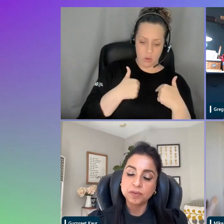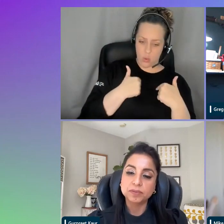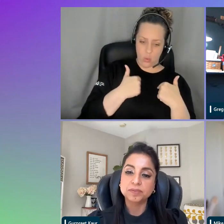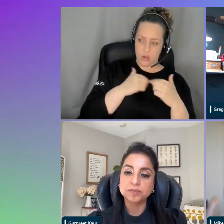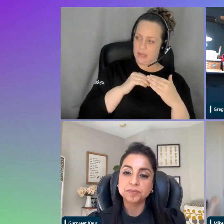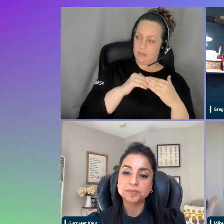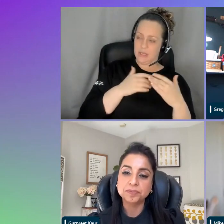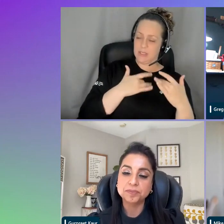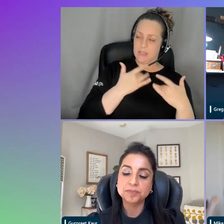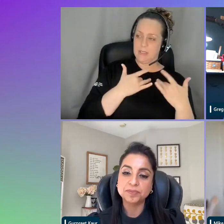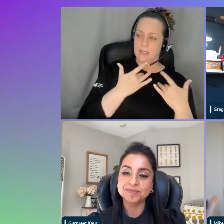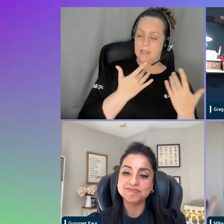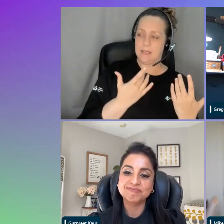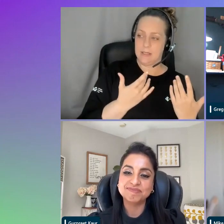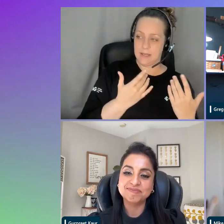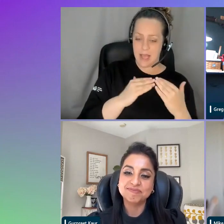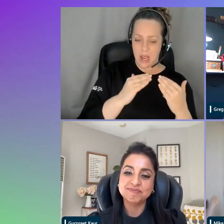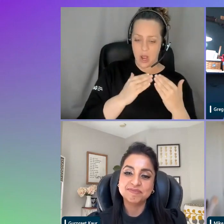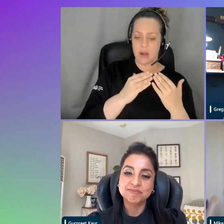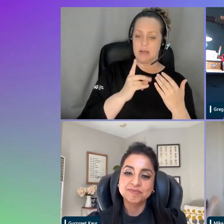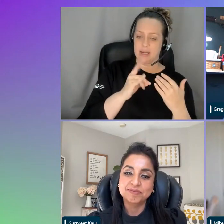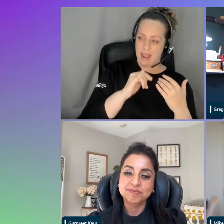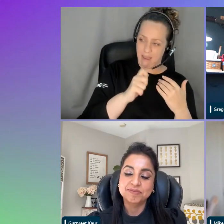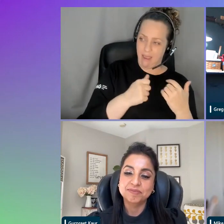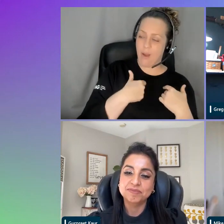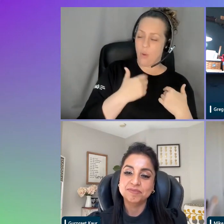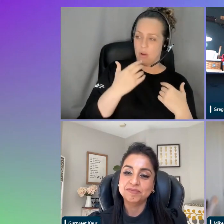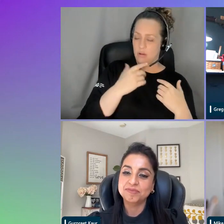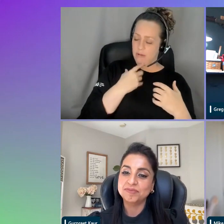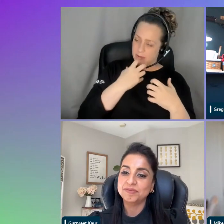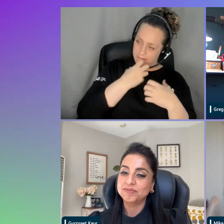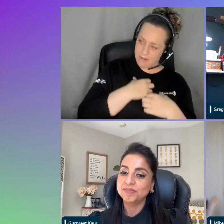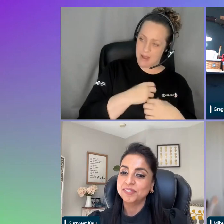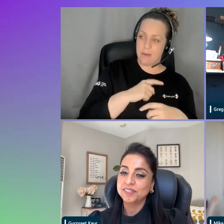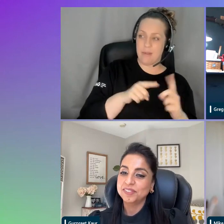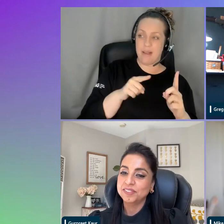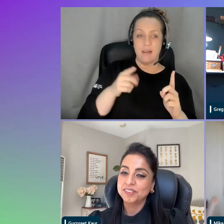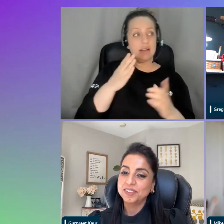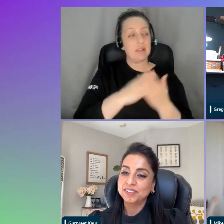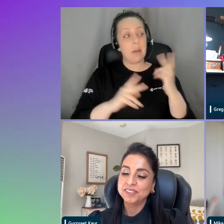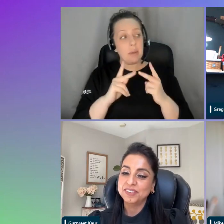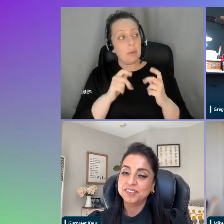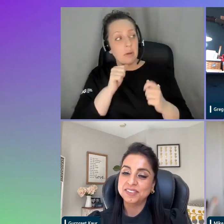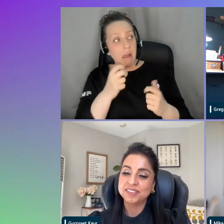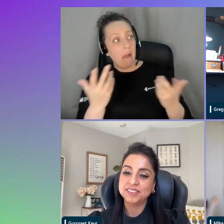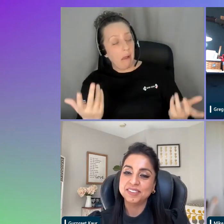to, to accomplish goals, those sorts of things. But, um, so we have to respect that. I mean, that's part of the thing here.